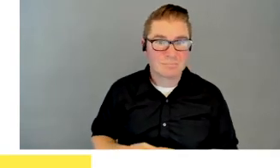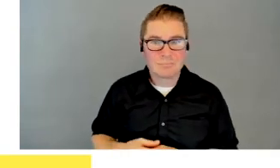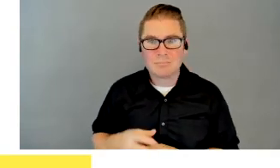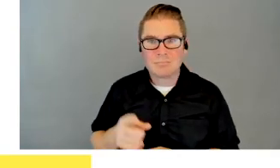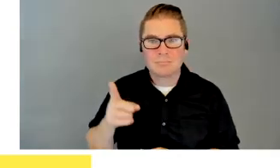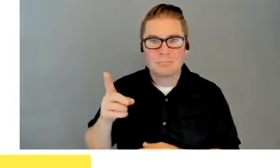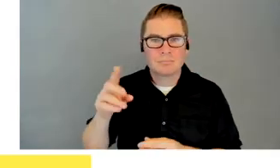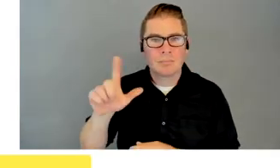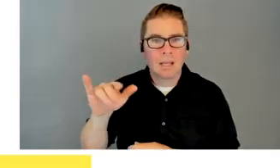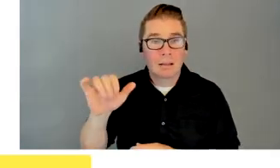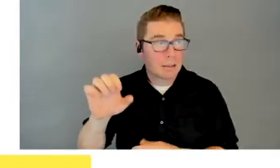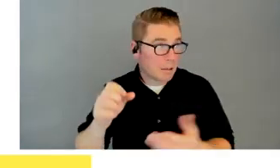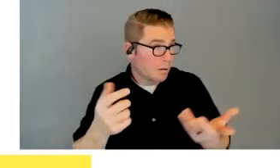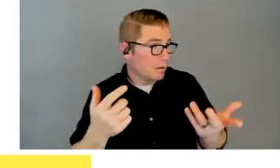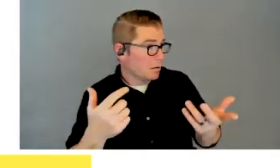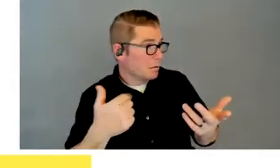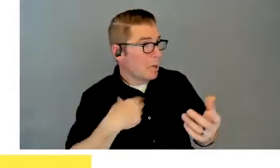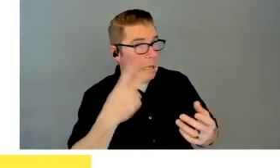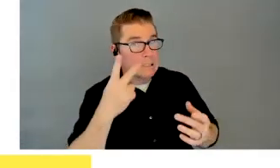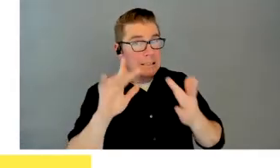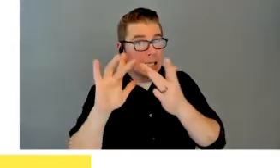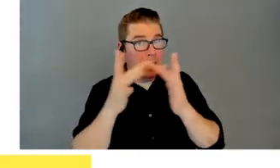maybe we all teach online online instructors rock.